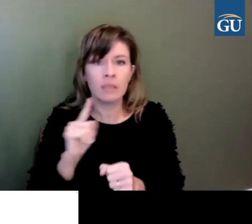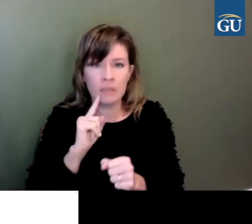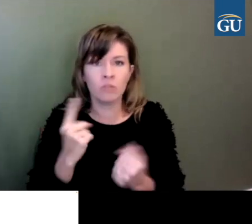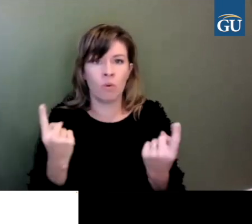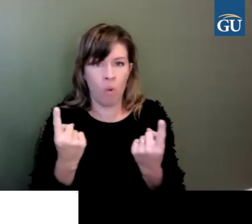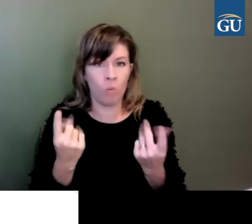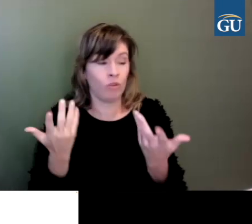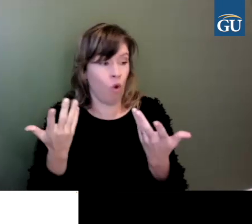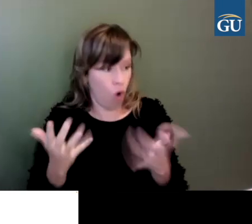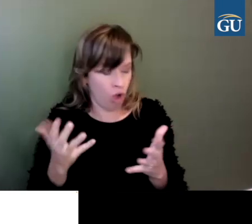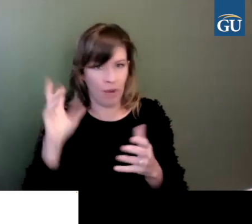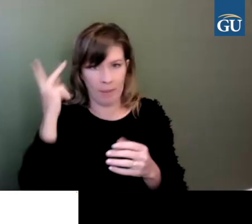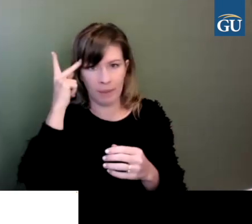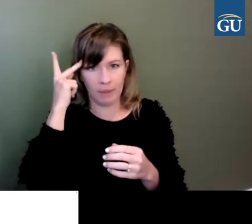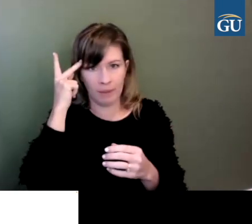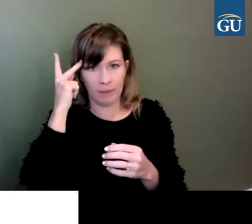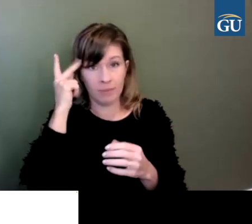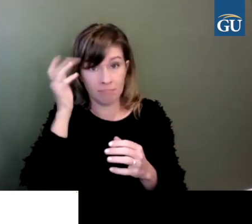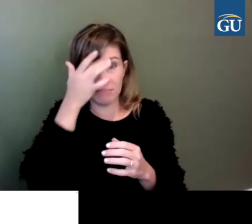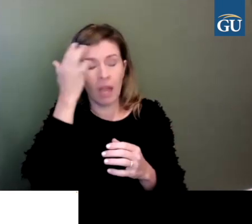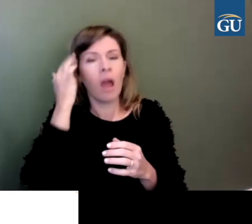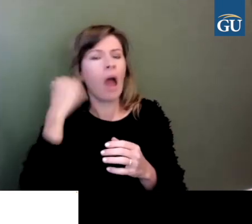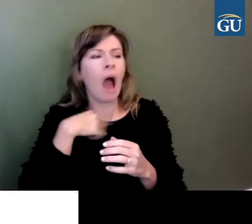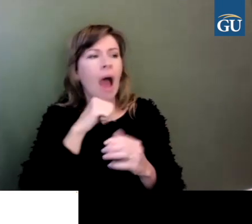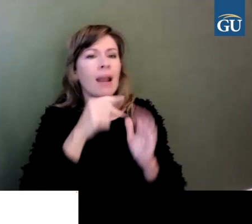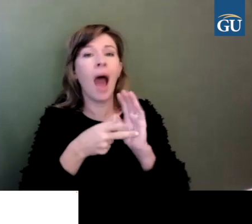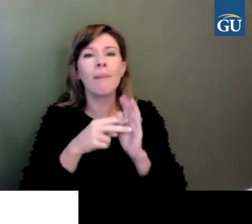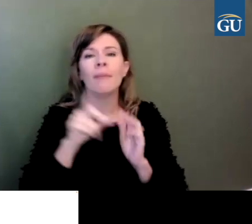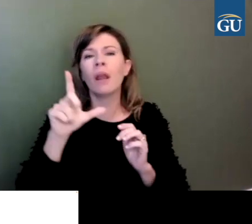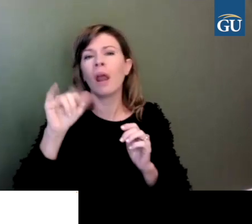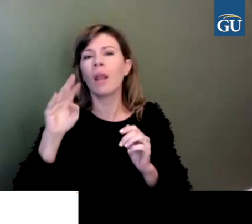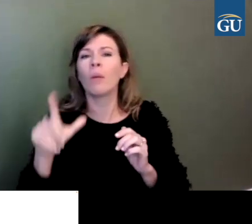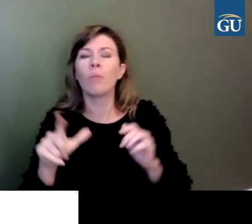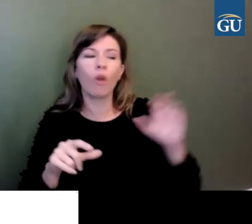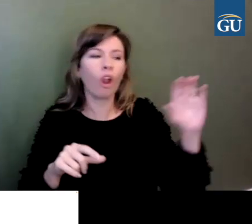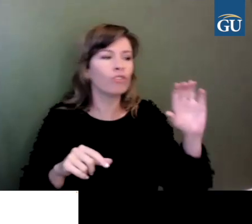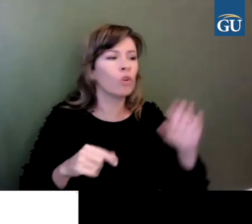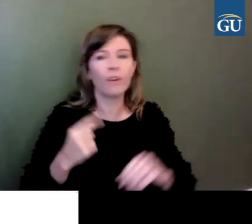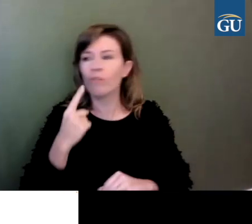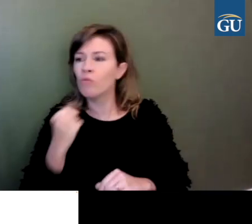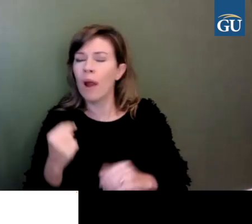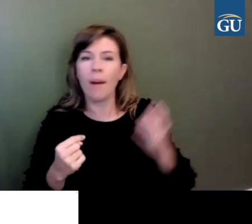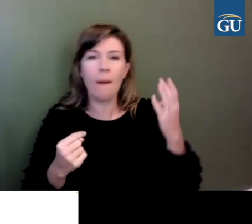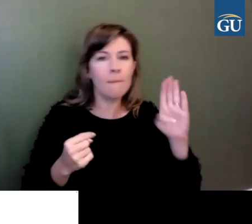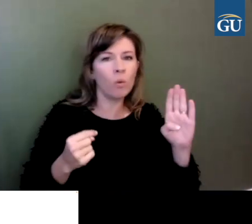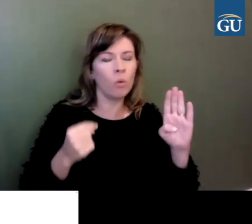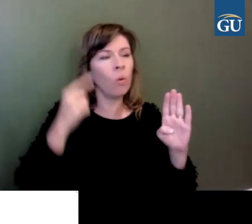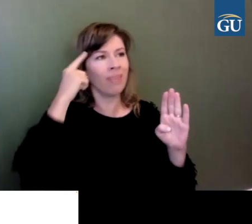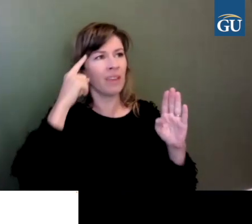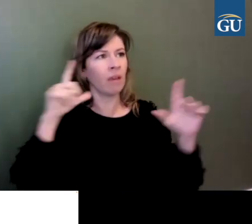always political. And what we mean by that is not simply a liberal, conservative, red or blue in a US sense politics.